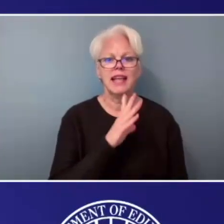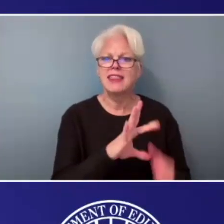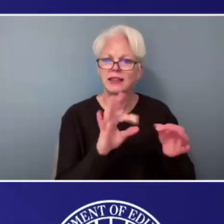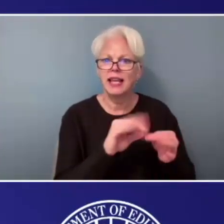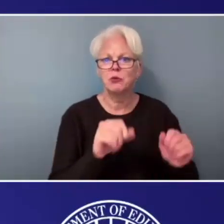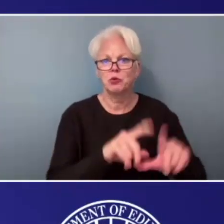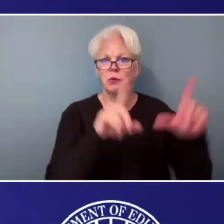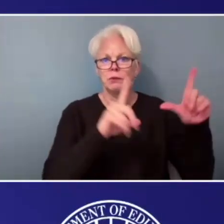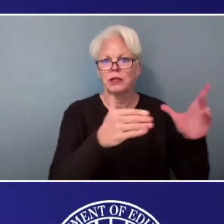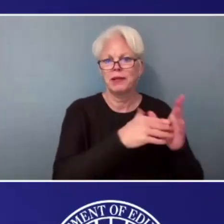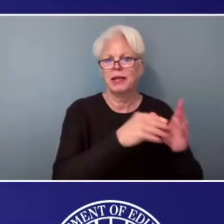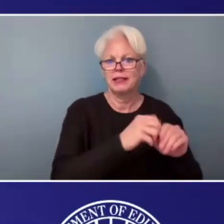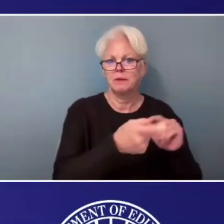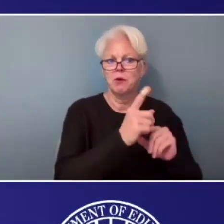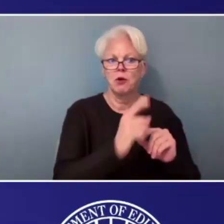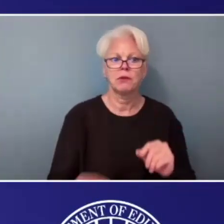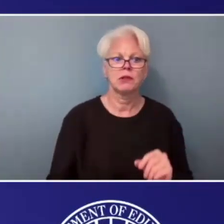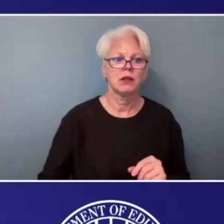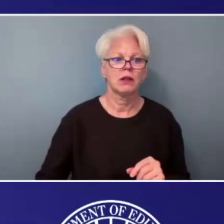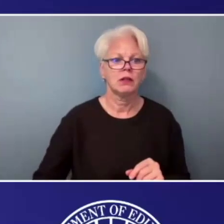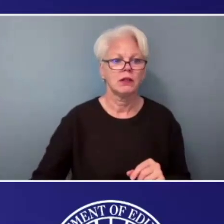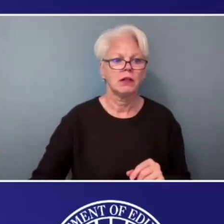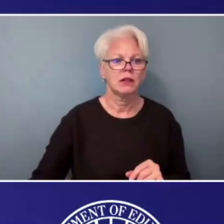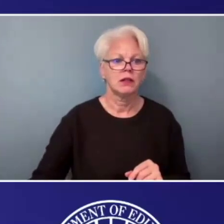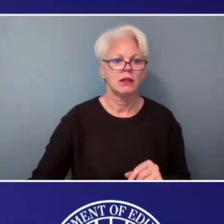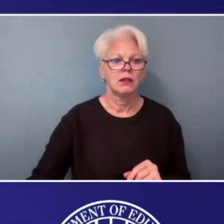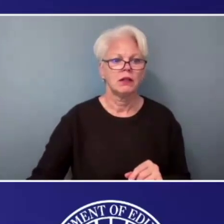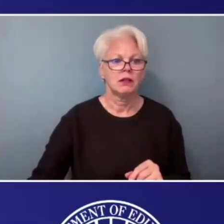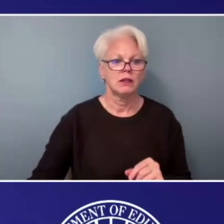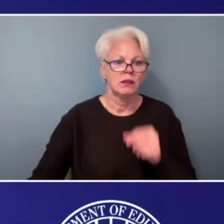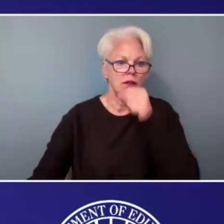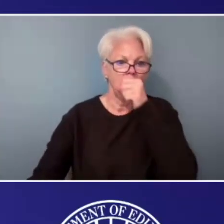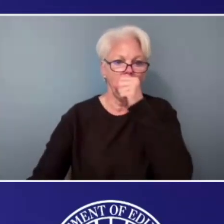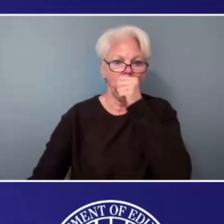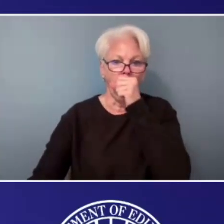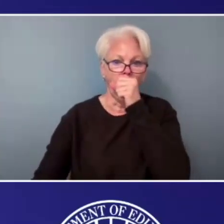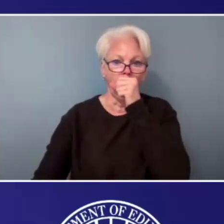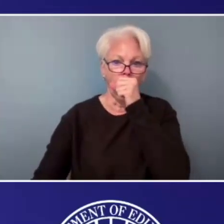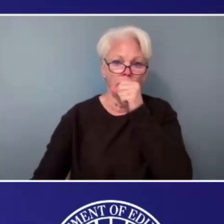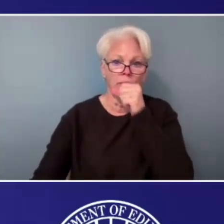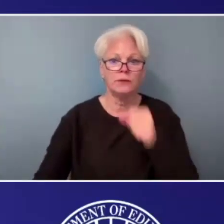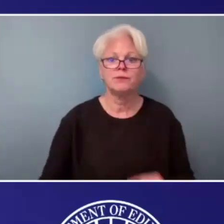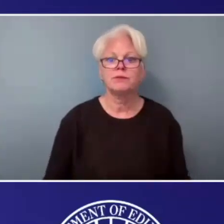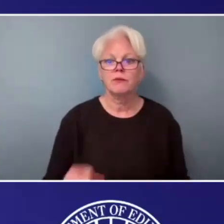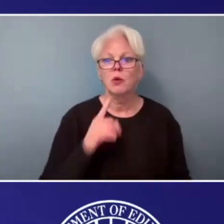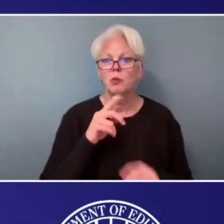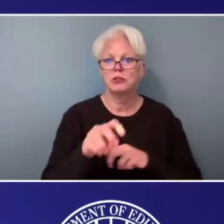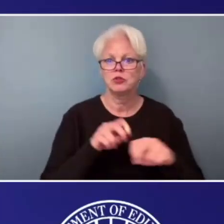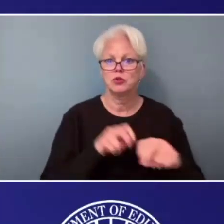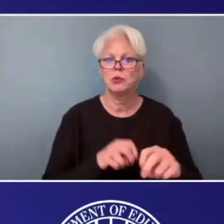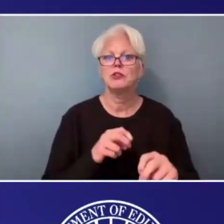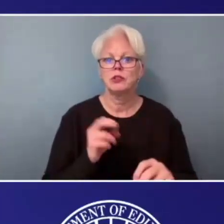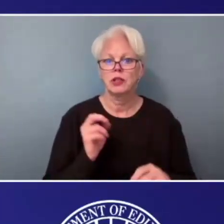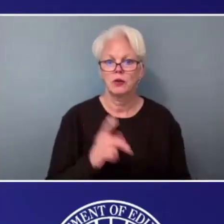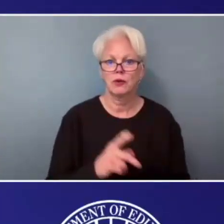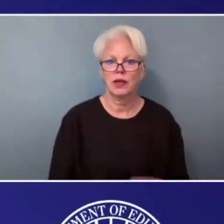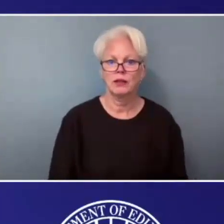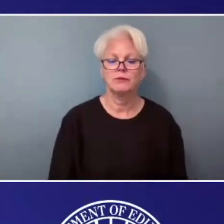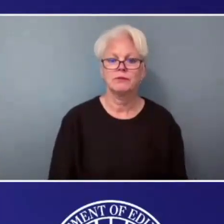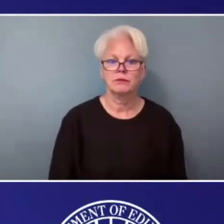I wanted to talk -- okay, so I'll just -- okay, Linnea, why don't you go ahead if you